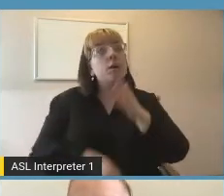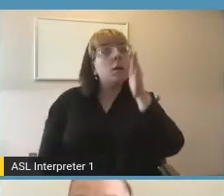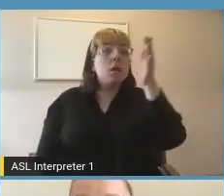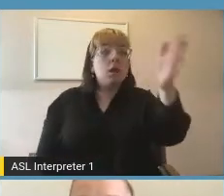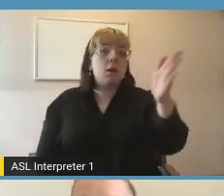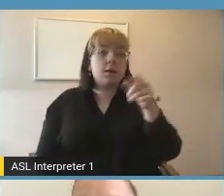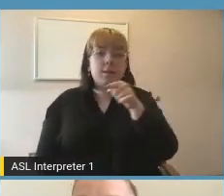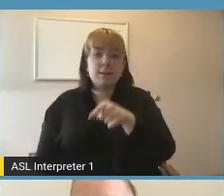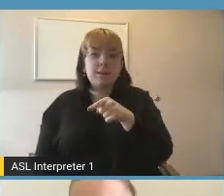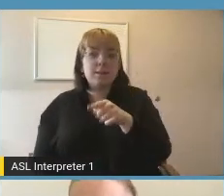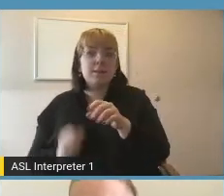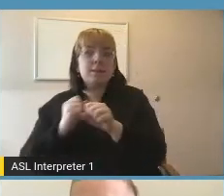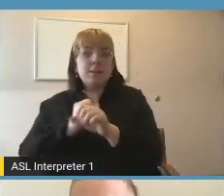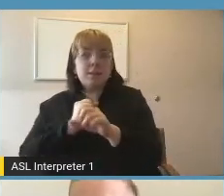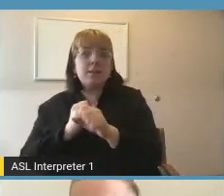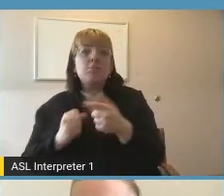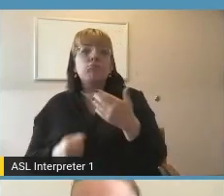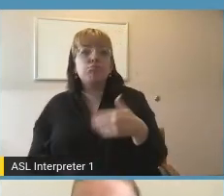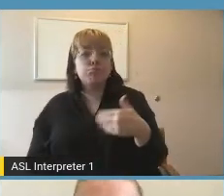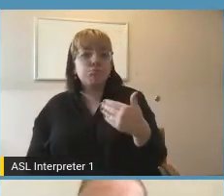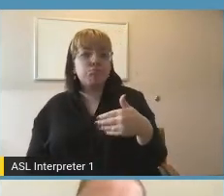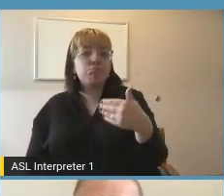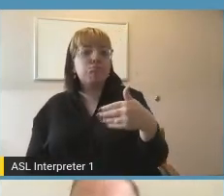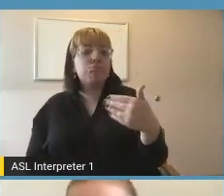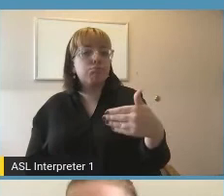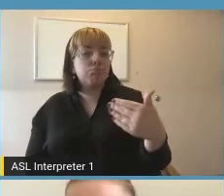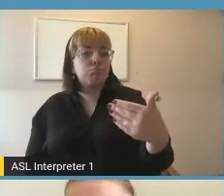need to put out, a program that you need to put out for your museum. So give yourself